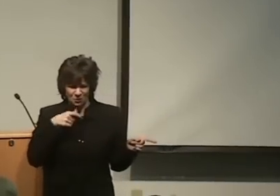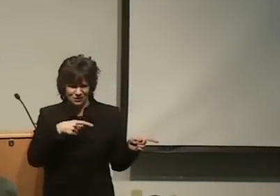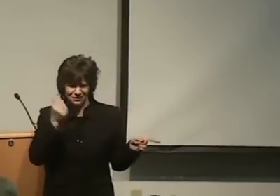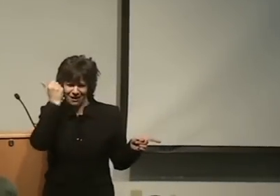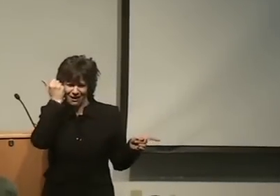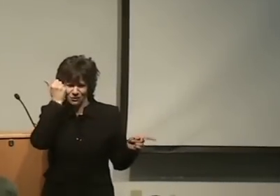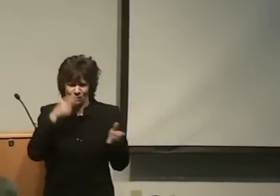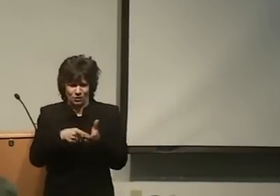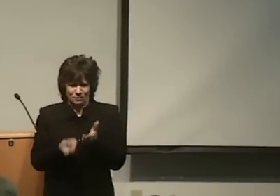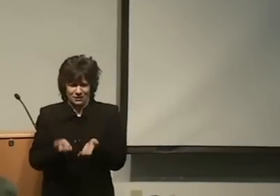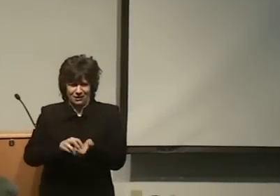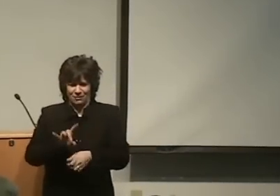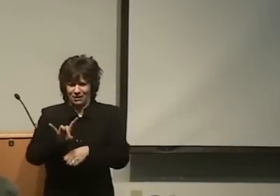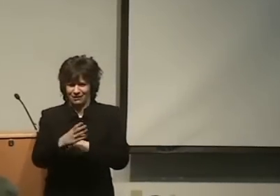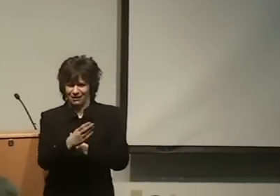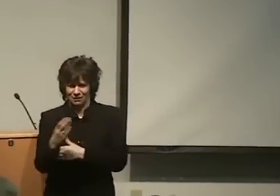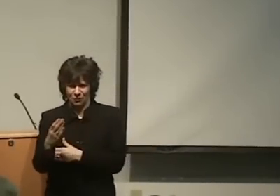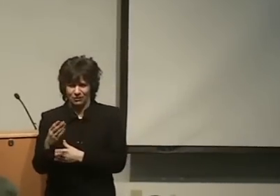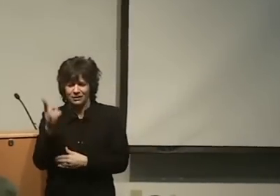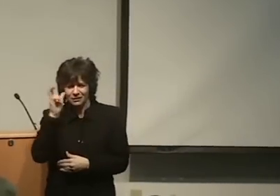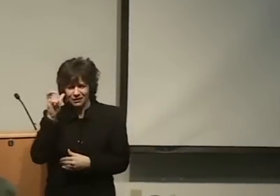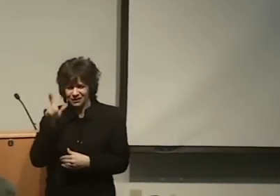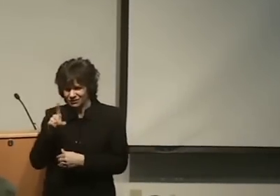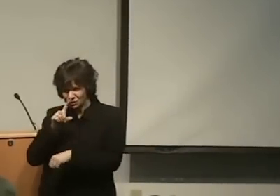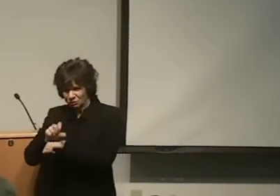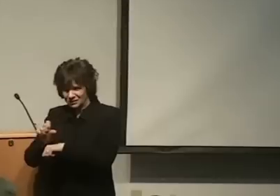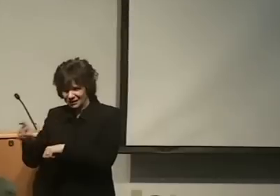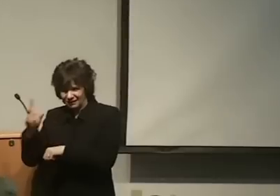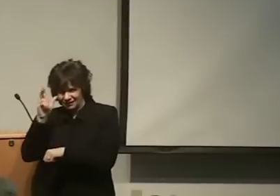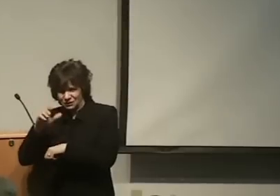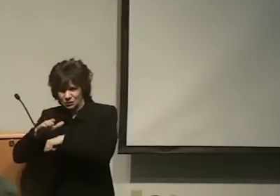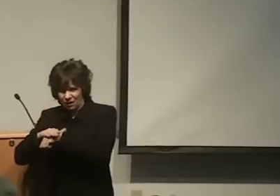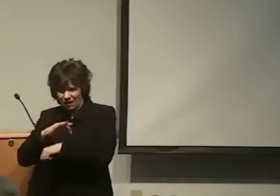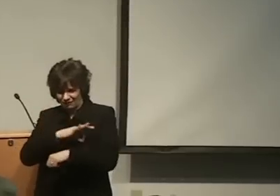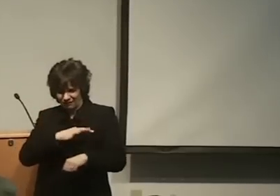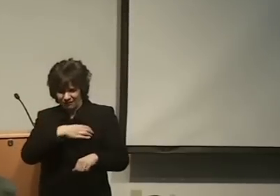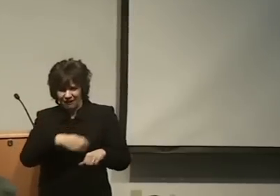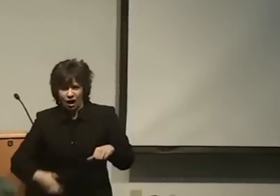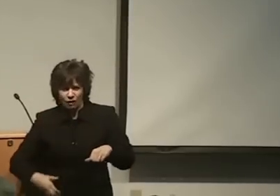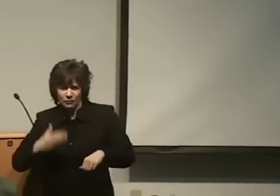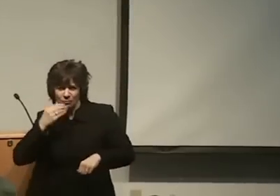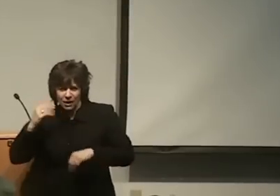Why would I go and listen to something that actually this guy at Harvard is better or this guy on the Khan Academy.